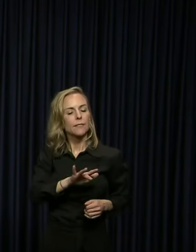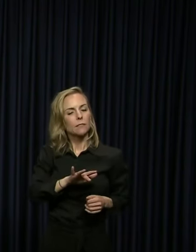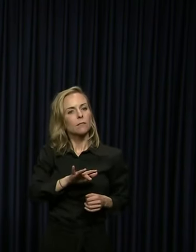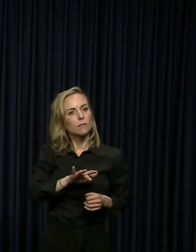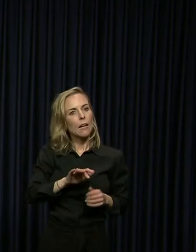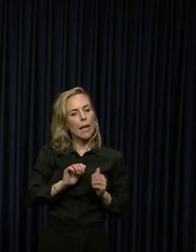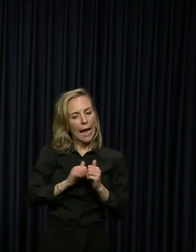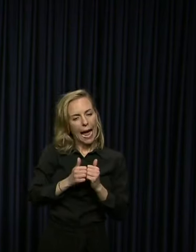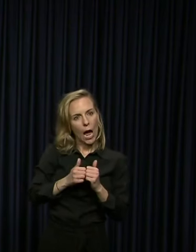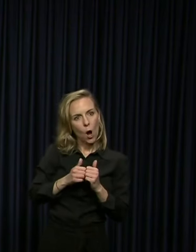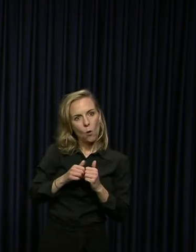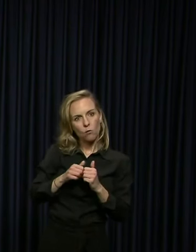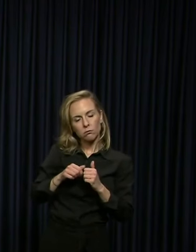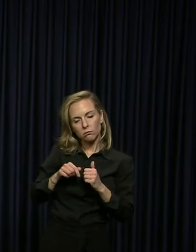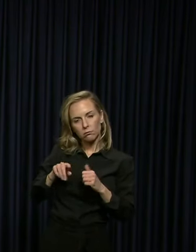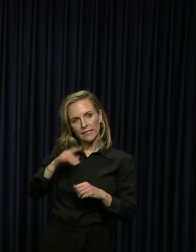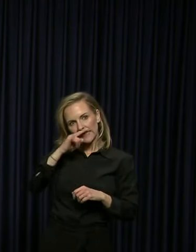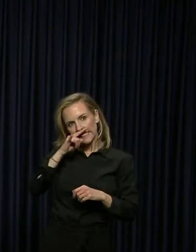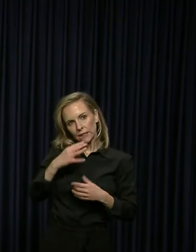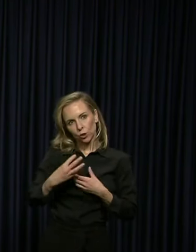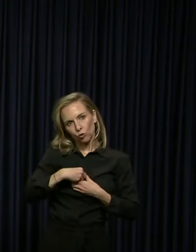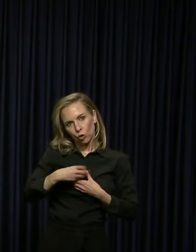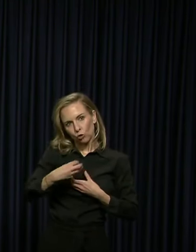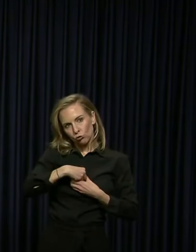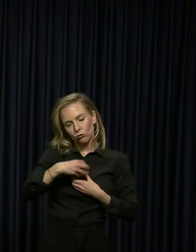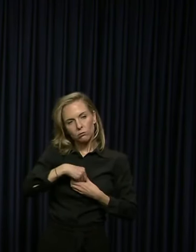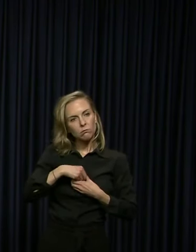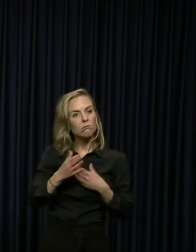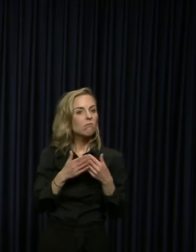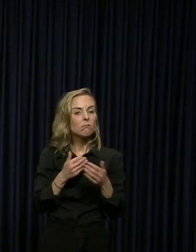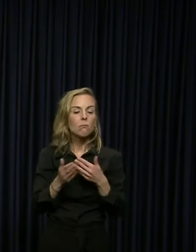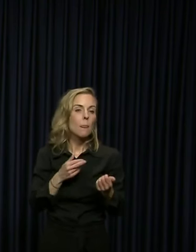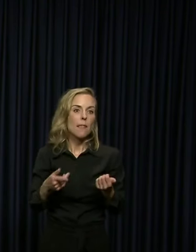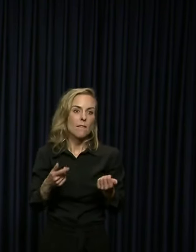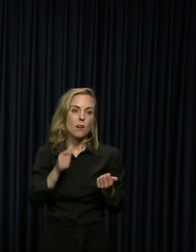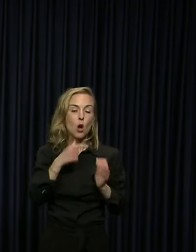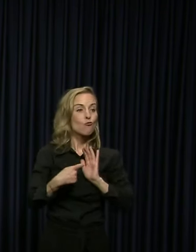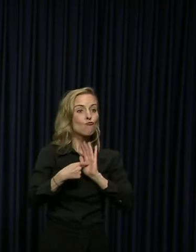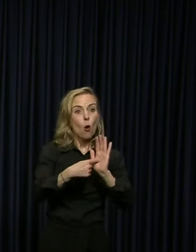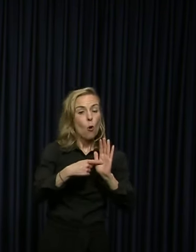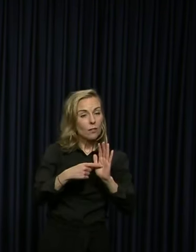INTO AN ISSUE THAT YOU'LL HAVE